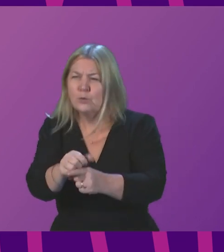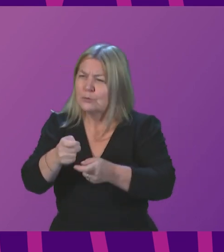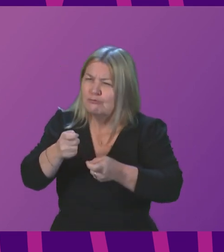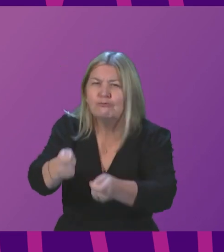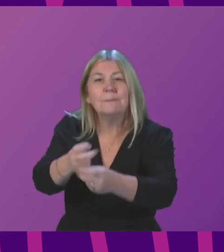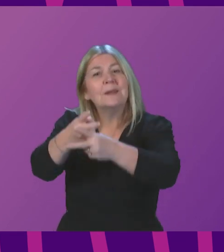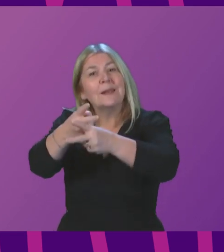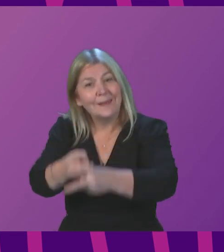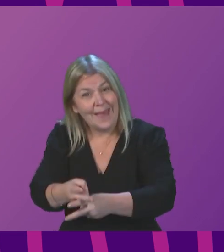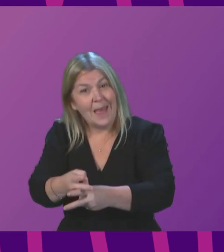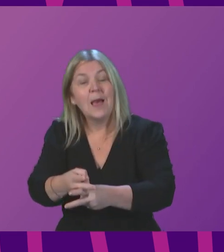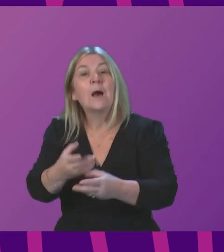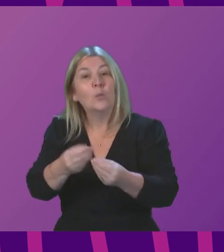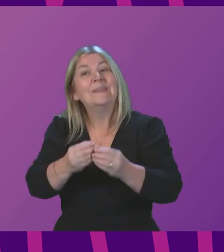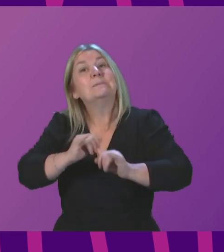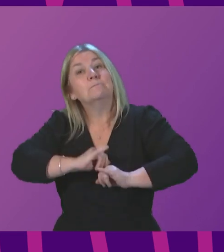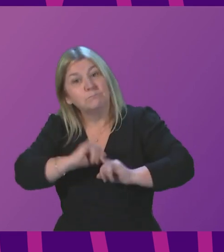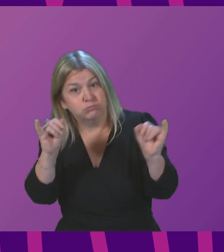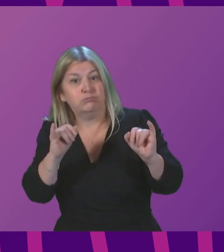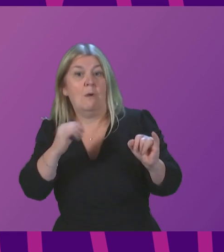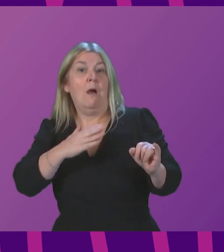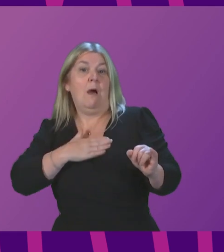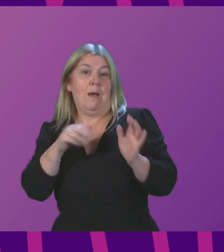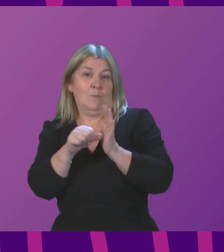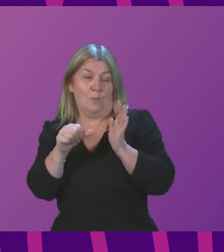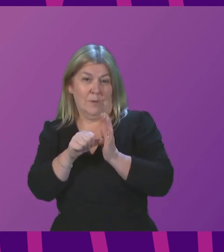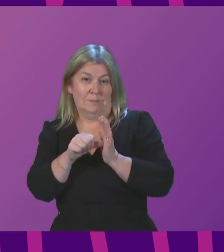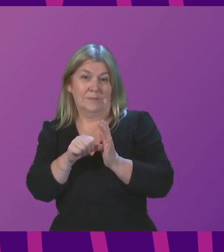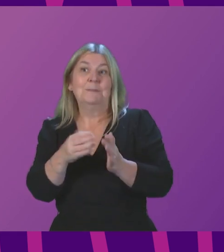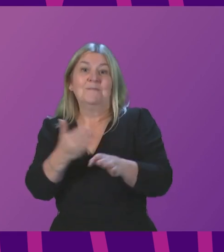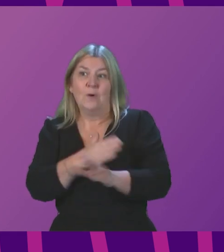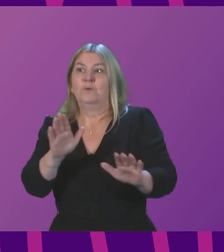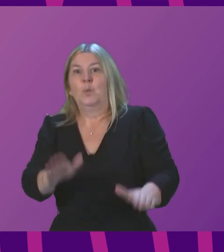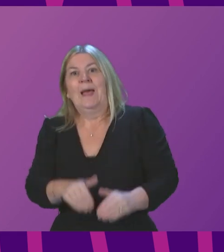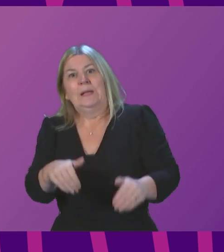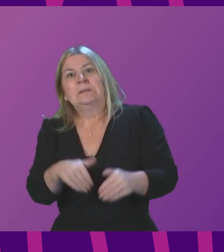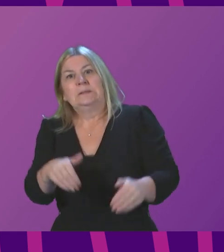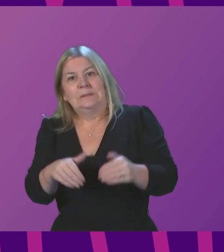with serious heart defects, before they end up waiting for hours in A and E?